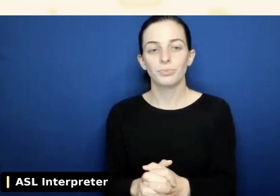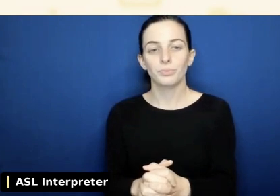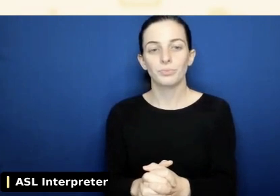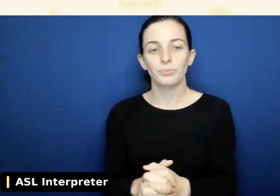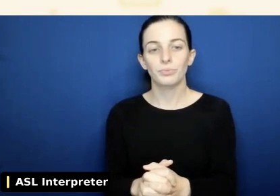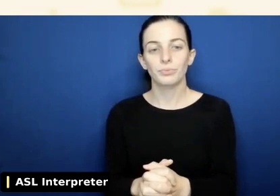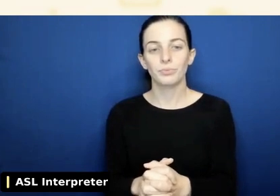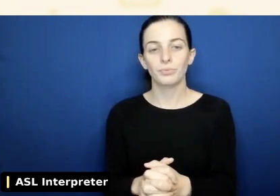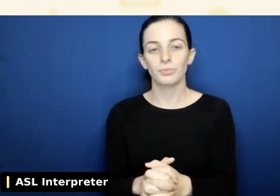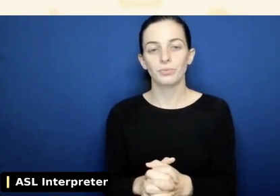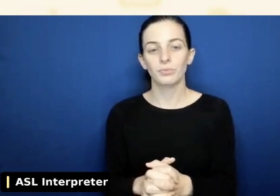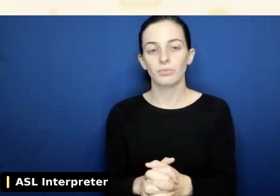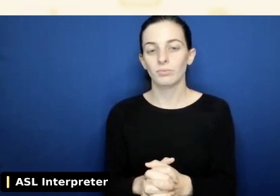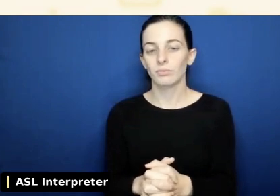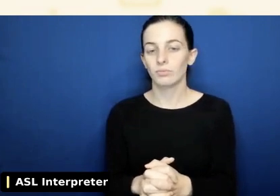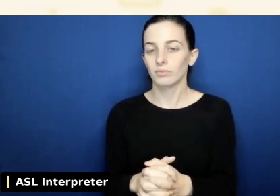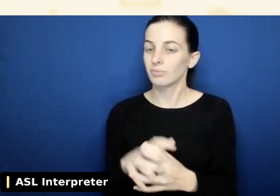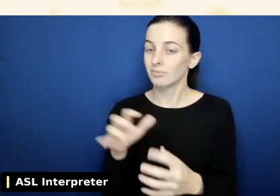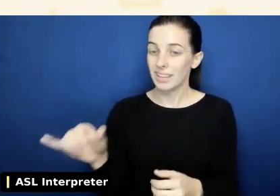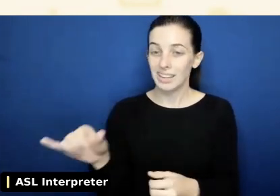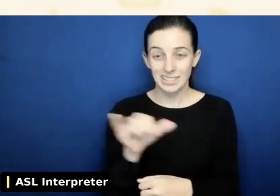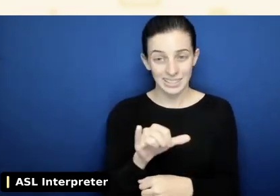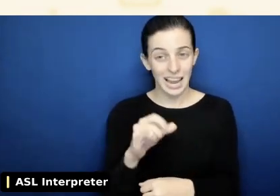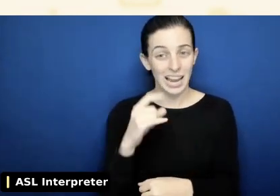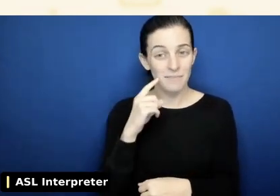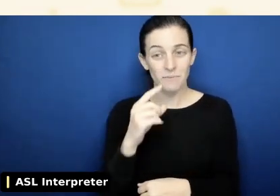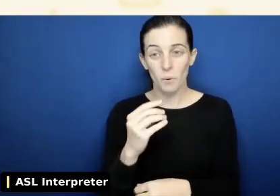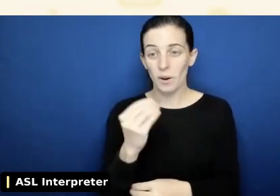The same goes for dietary restrictions.